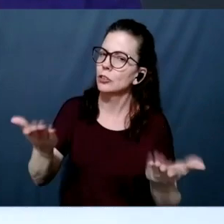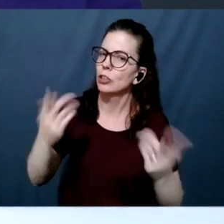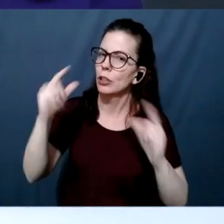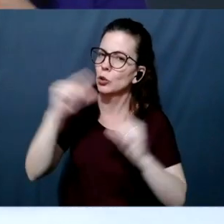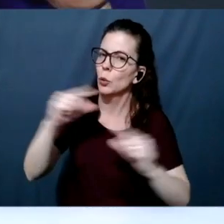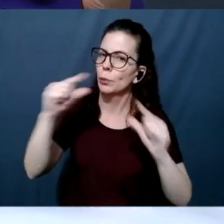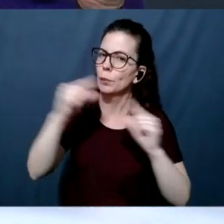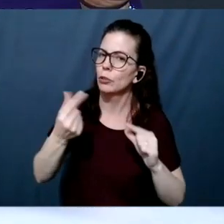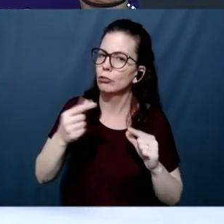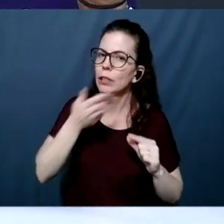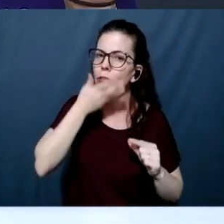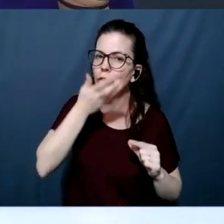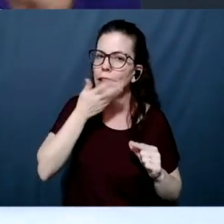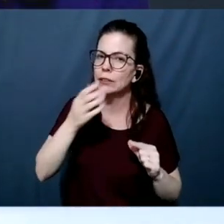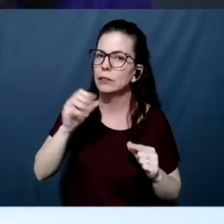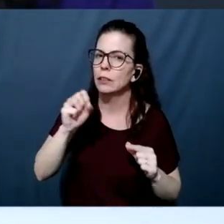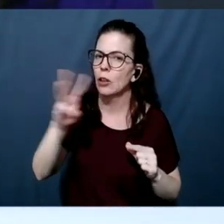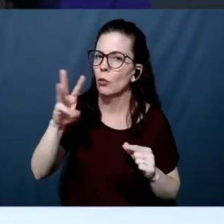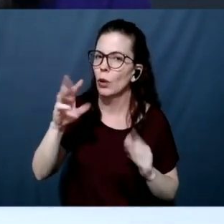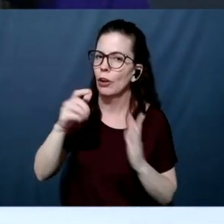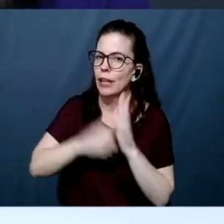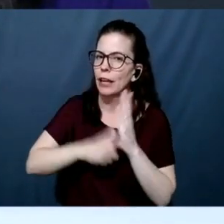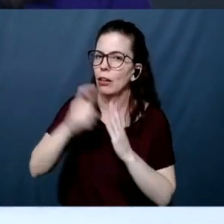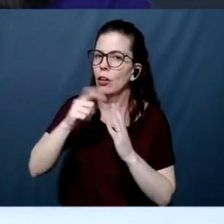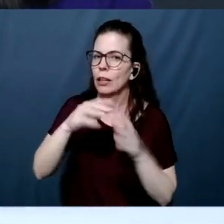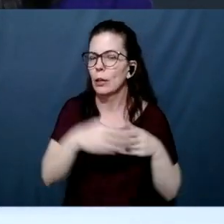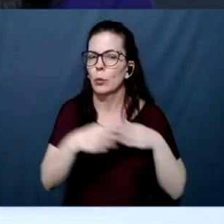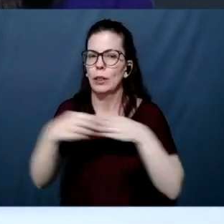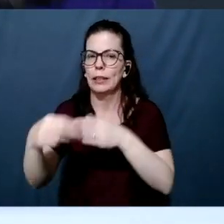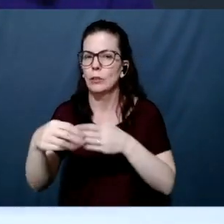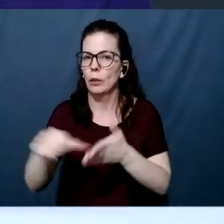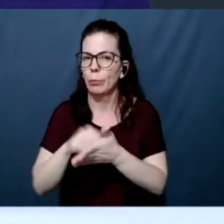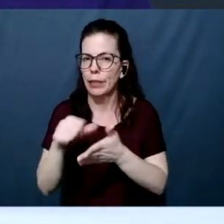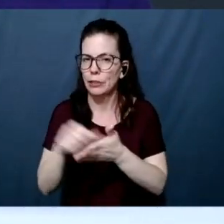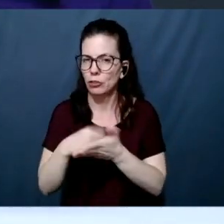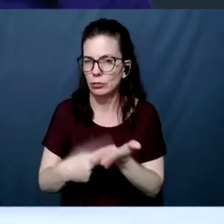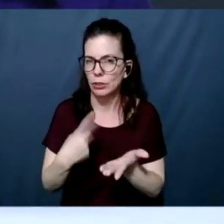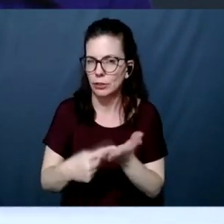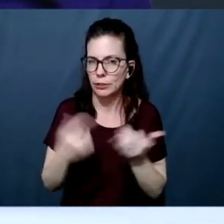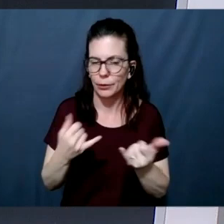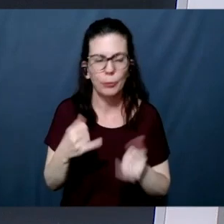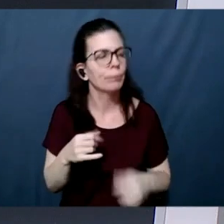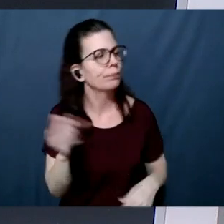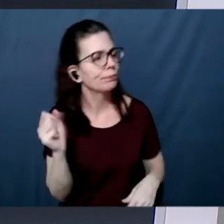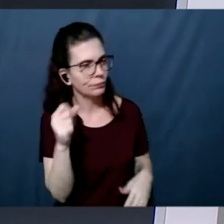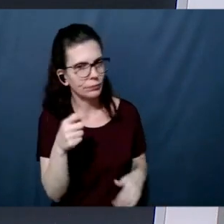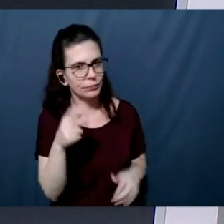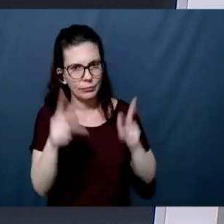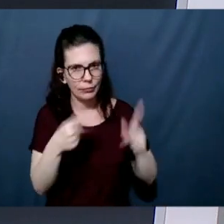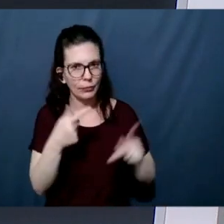And that leads you to the page that I'm talking about. Just tell people watching know where to go right now